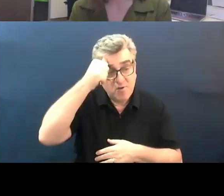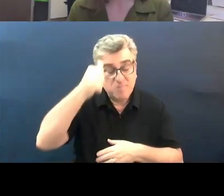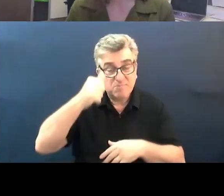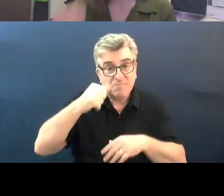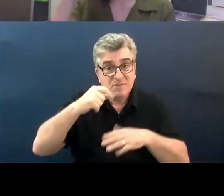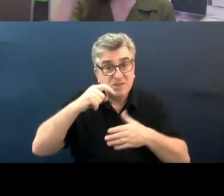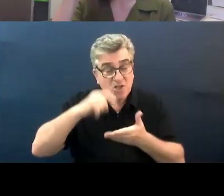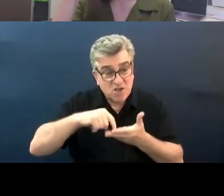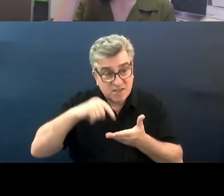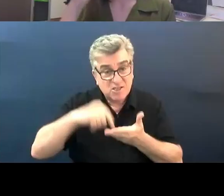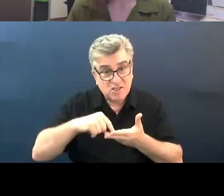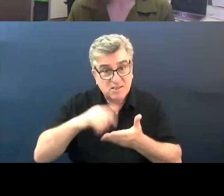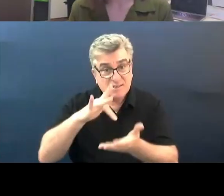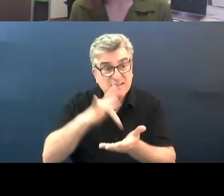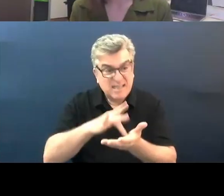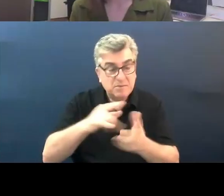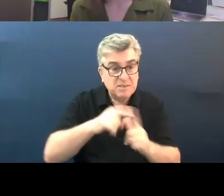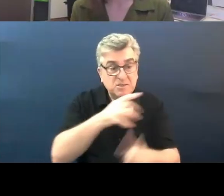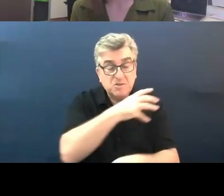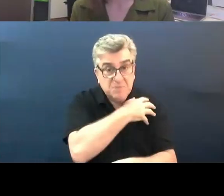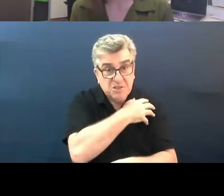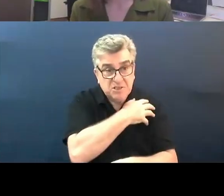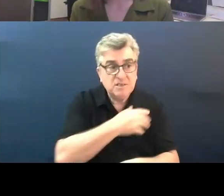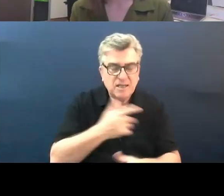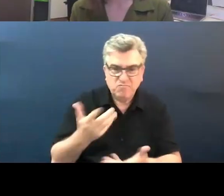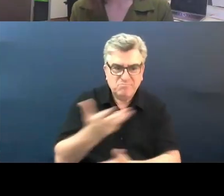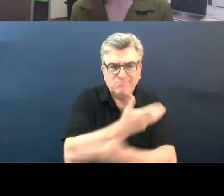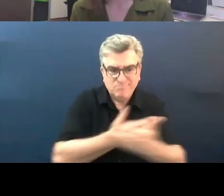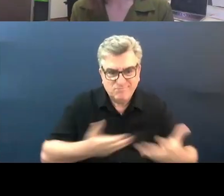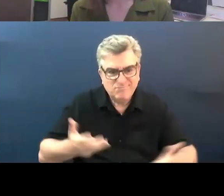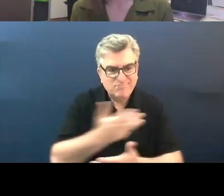have done lots of work thinking about this and doing things about it. I think the commission's